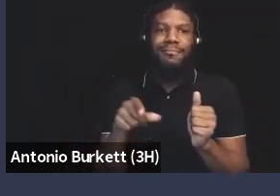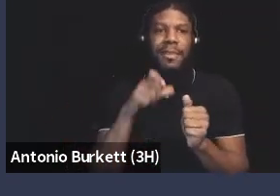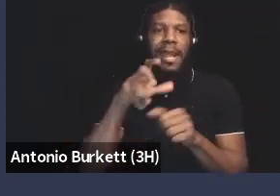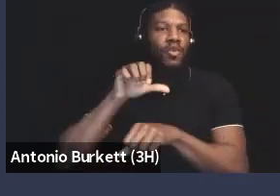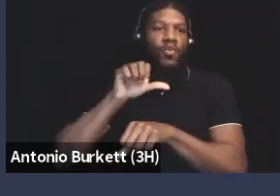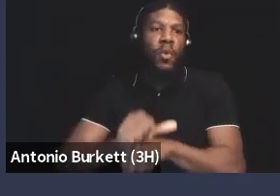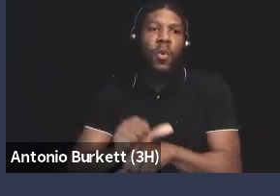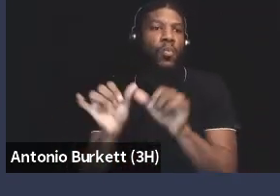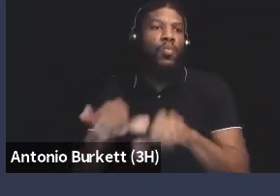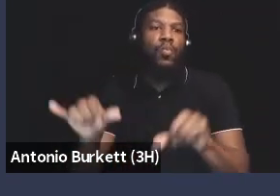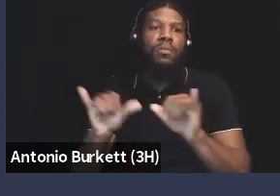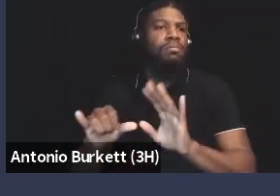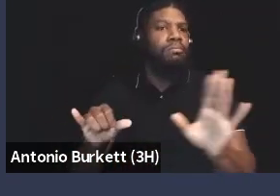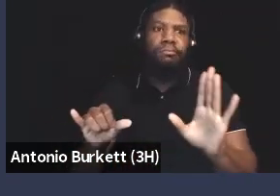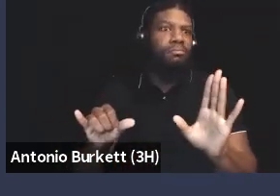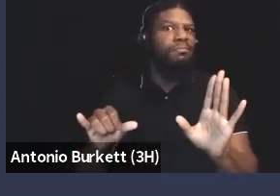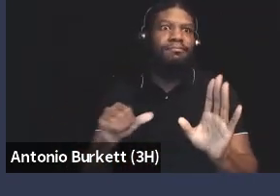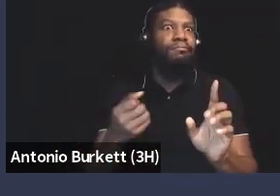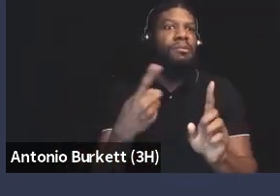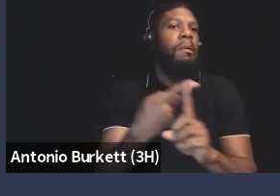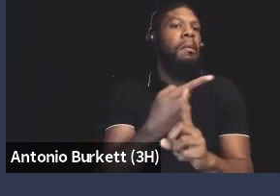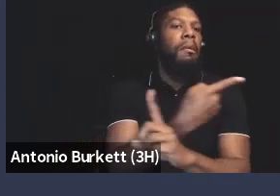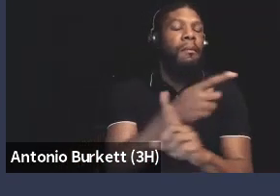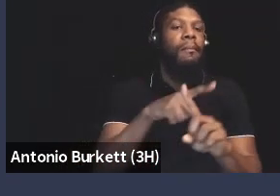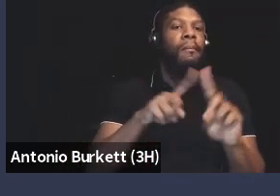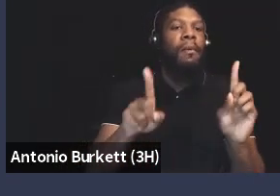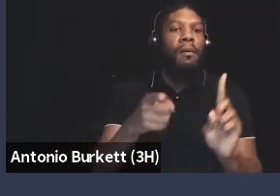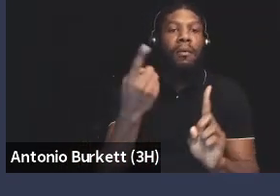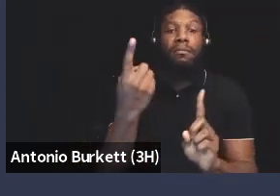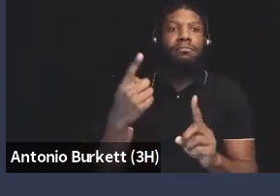We have a lot of non-traditional students, and at one point, our average student population,